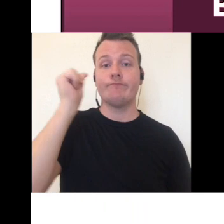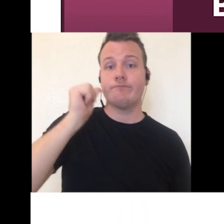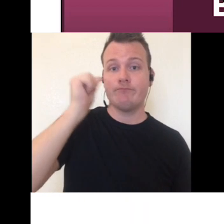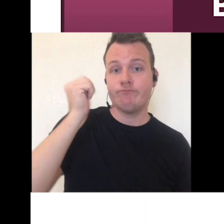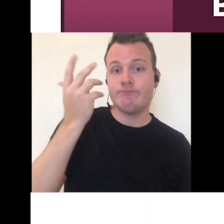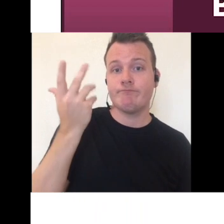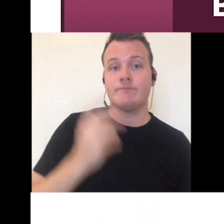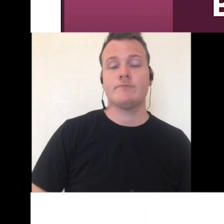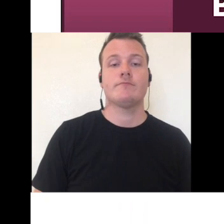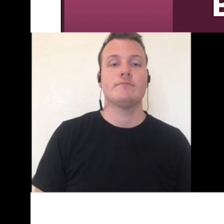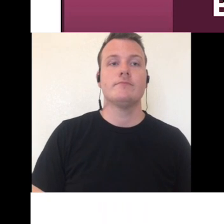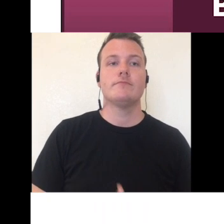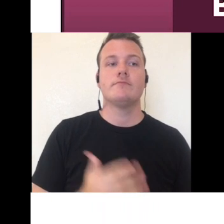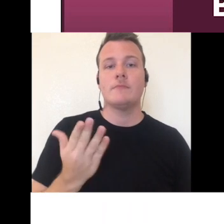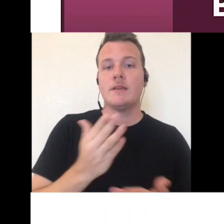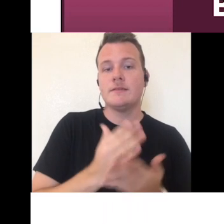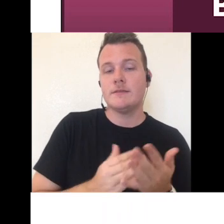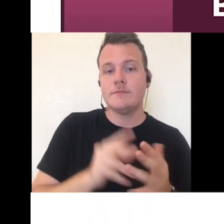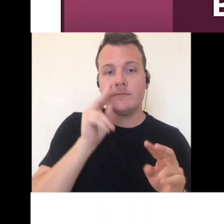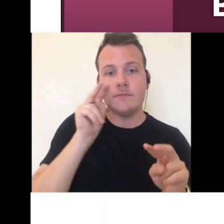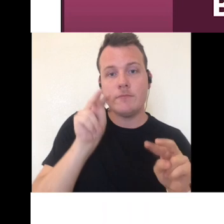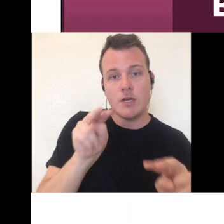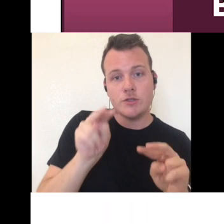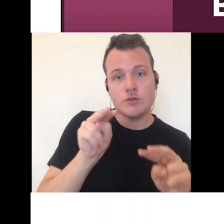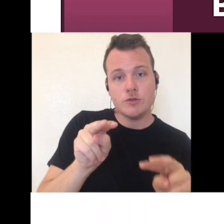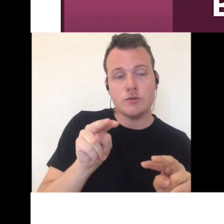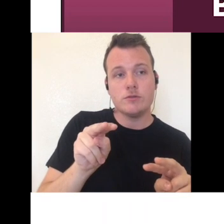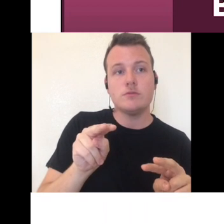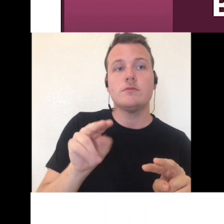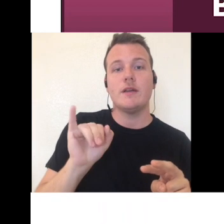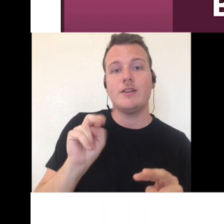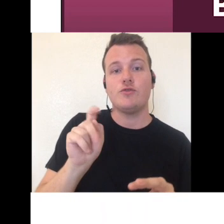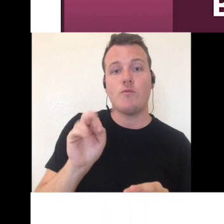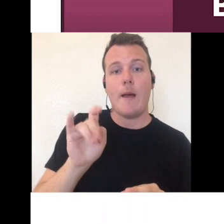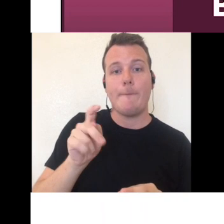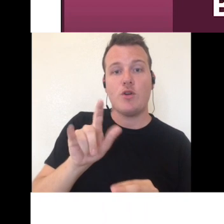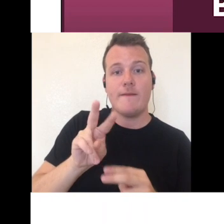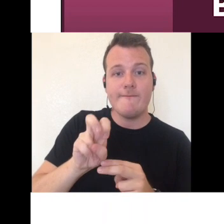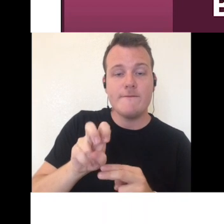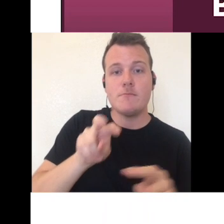example, deals with general audiology. Maybe some monitoring that's involved in